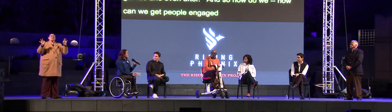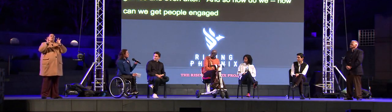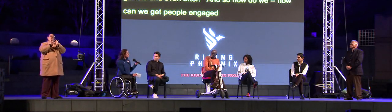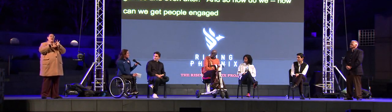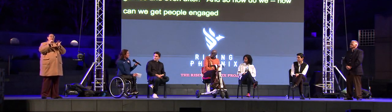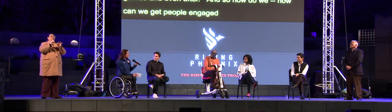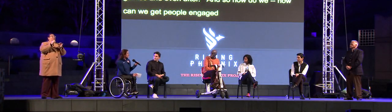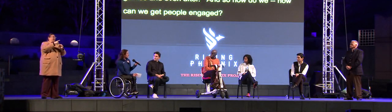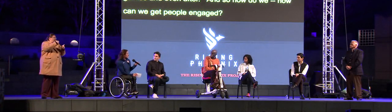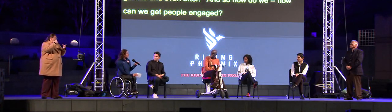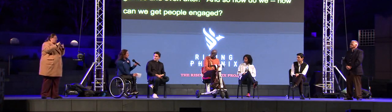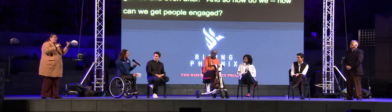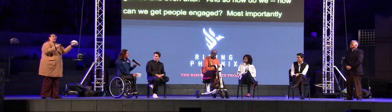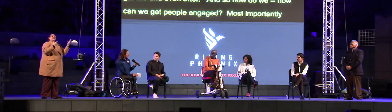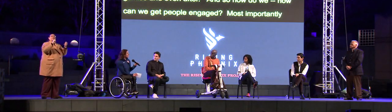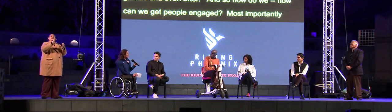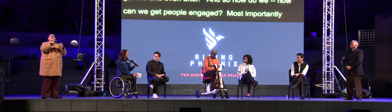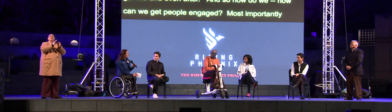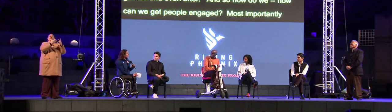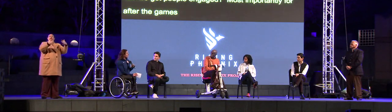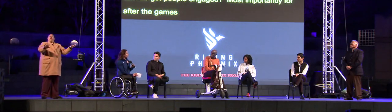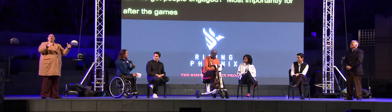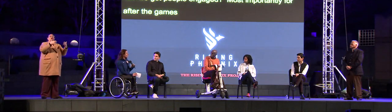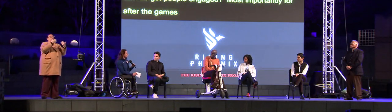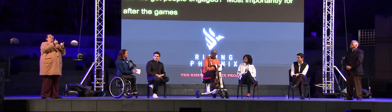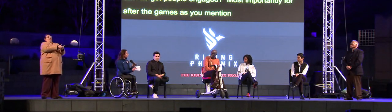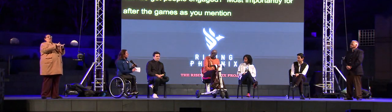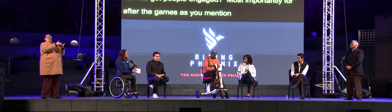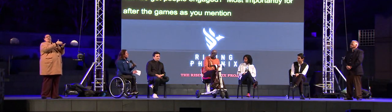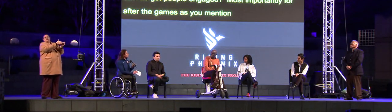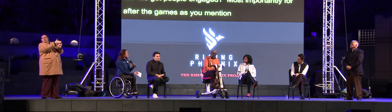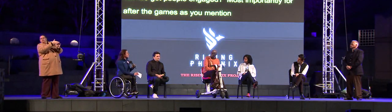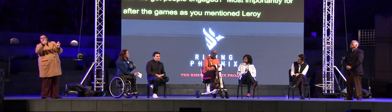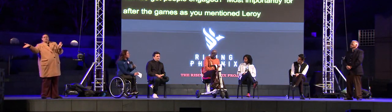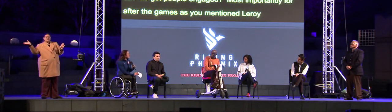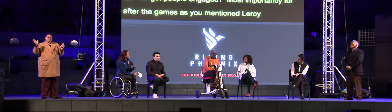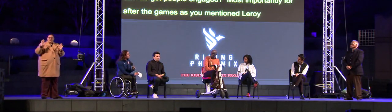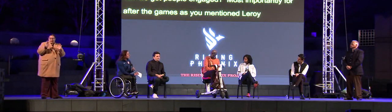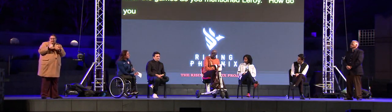as you mentioned Leroy, how do you think we can get people to be fully engaged?